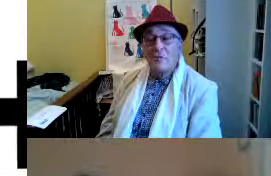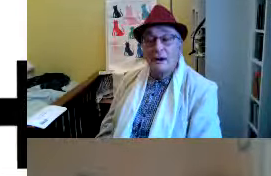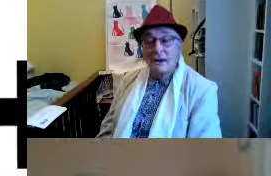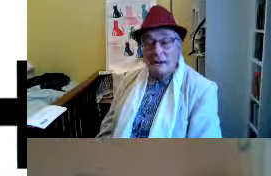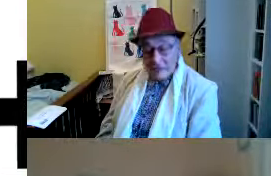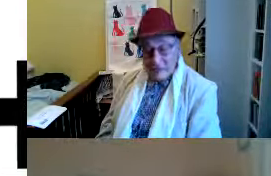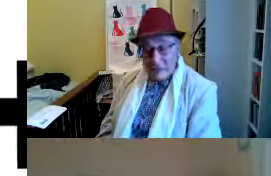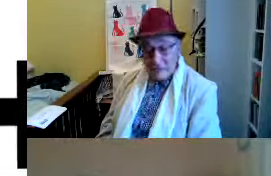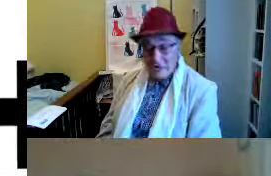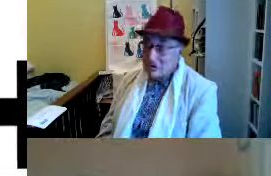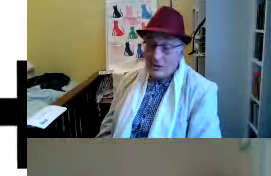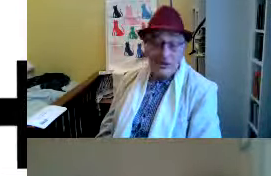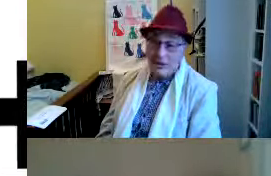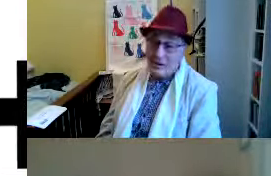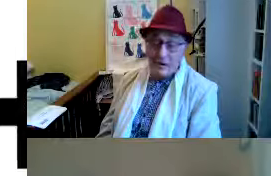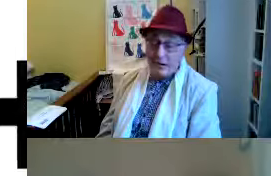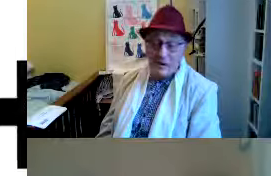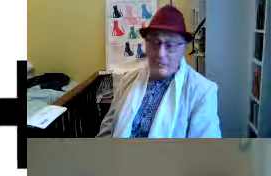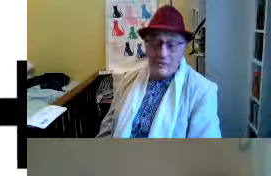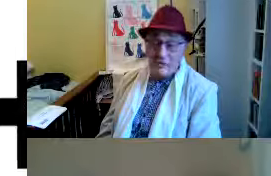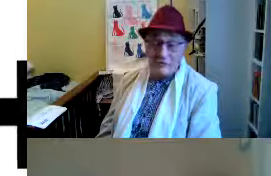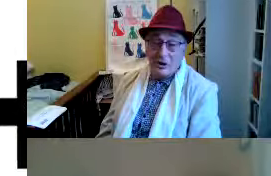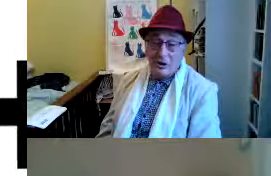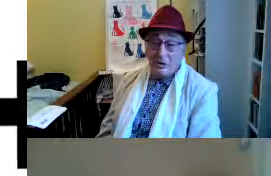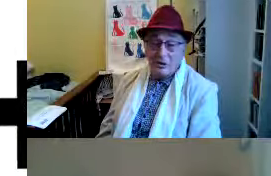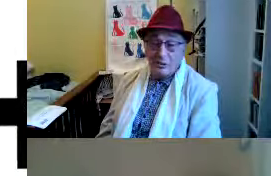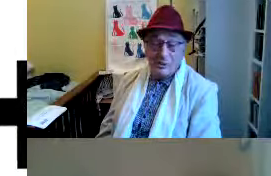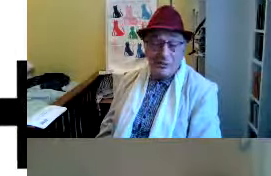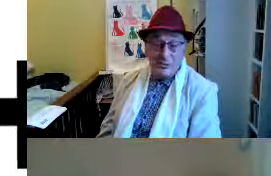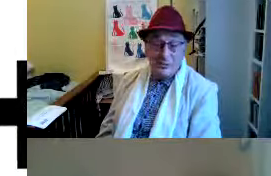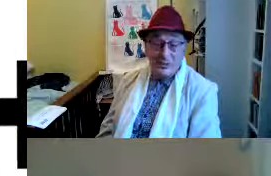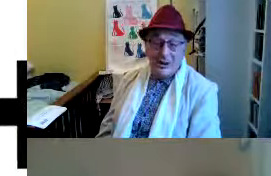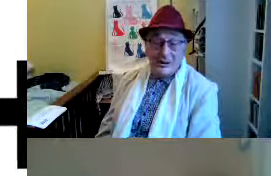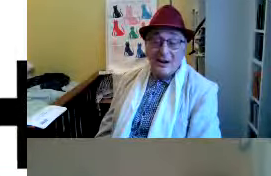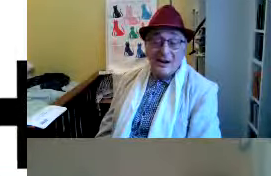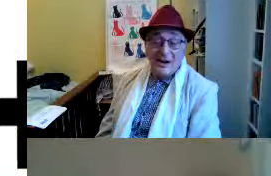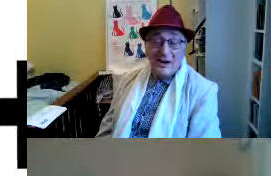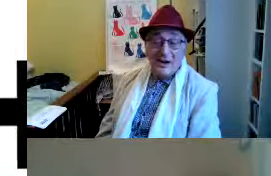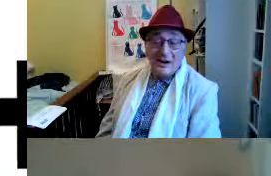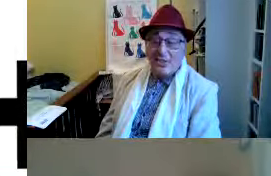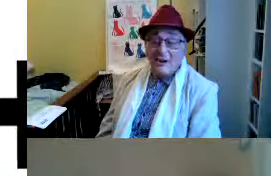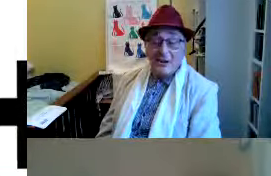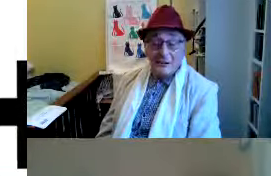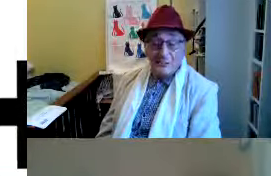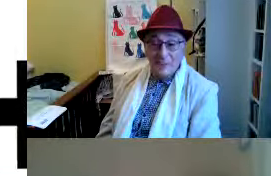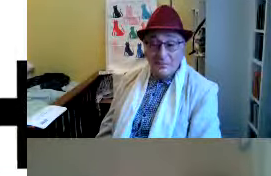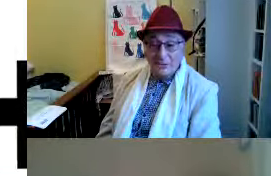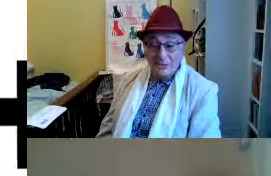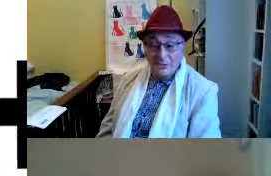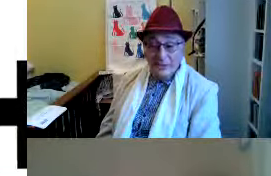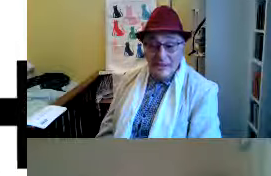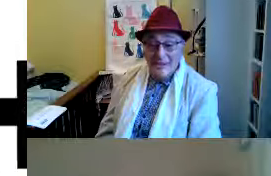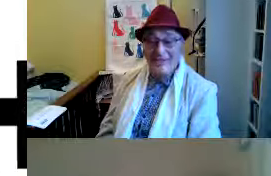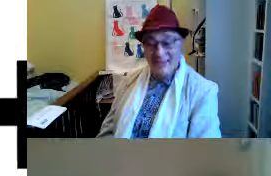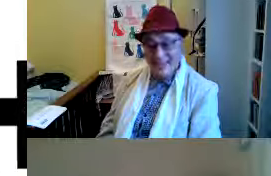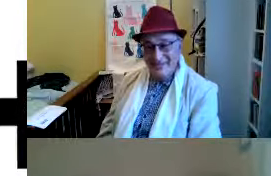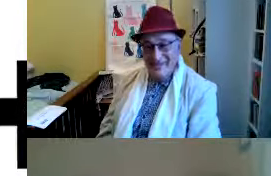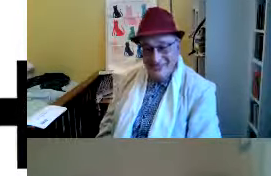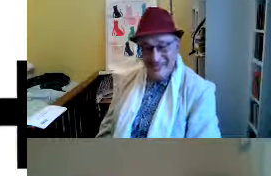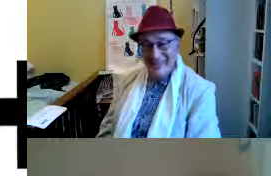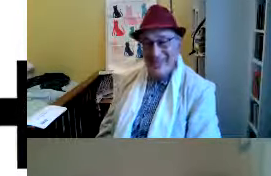main gallery because it it would just go into i think i just melt okay that's fine it's just a